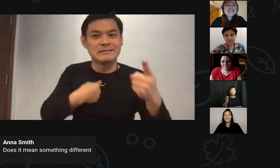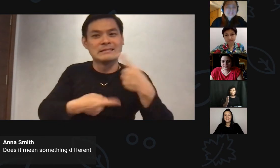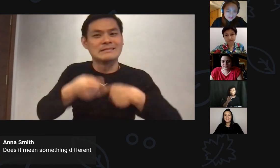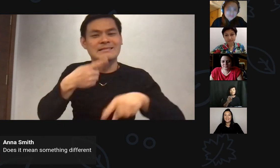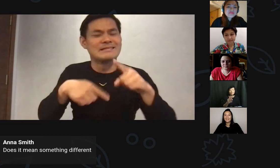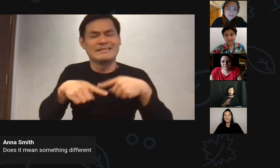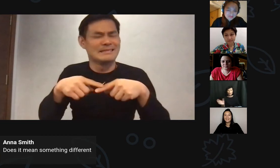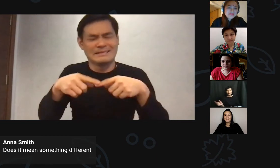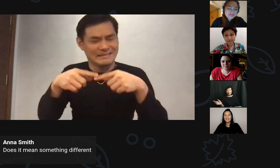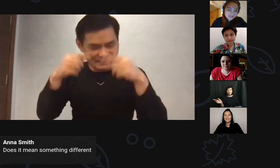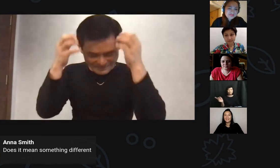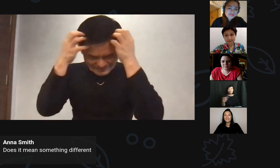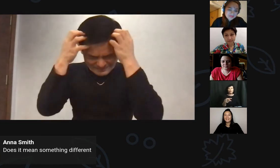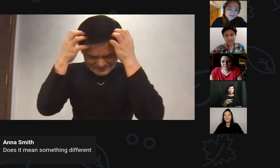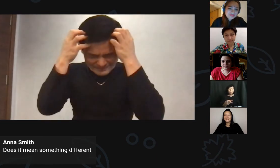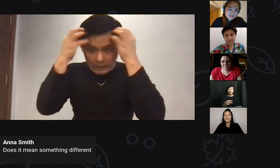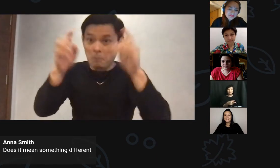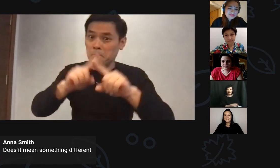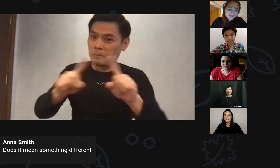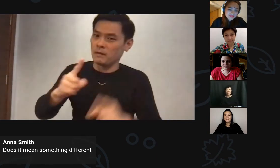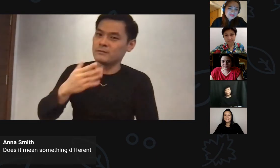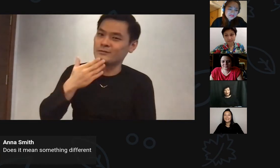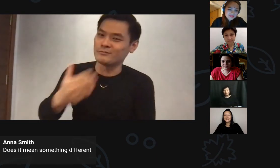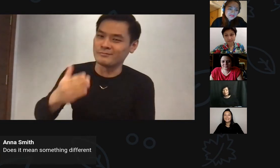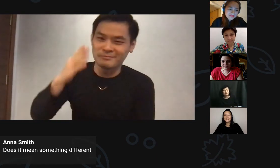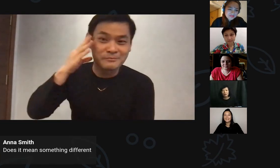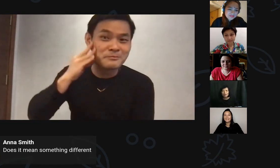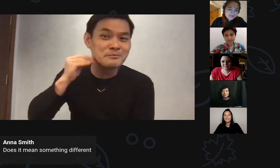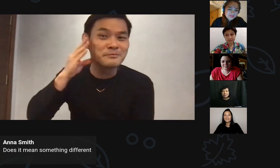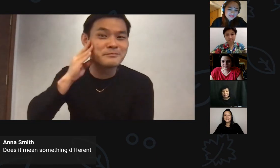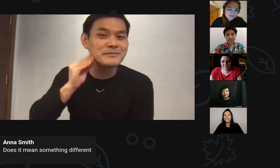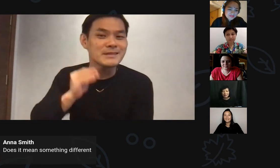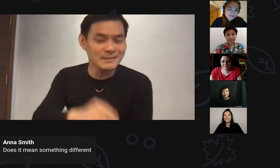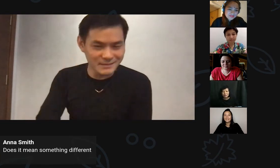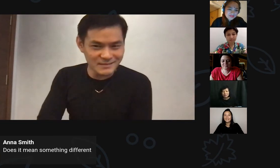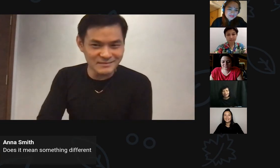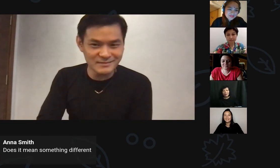to delete the word and put it here and there but not in sign language.